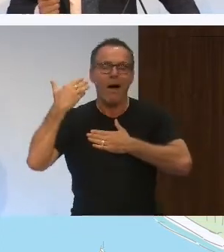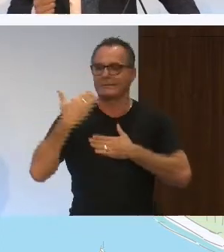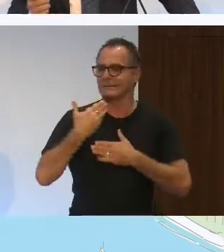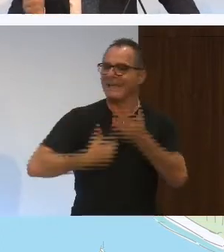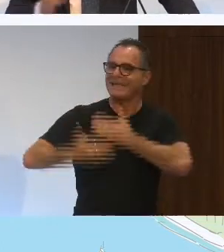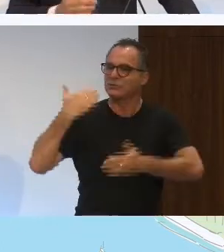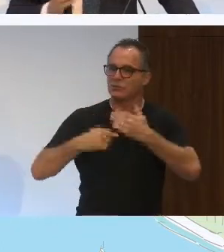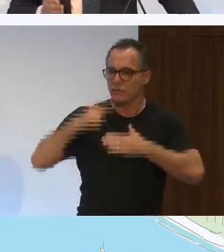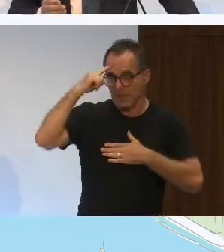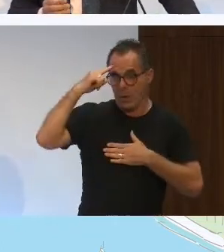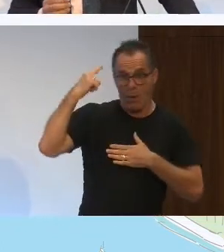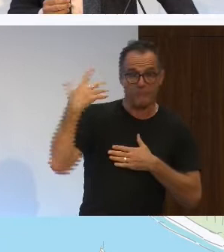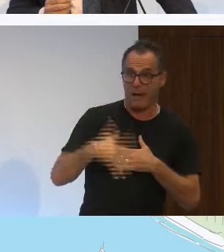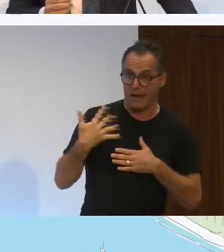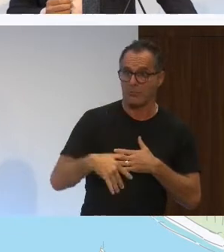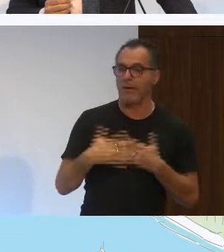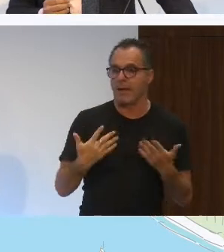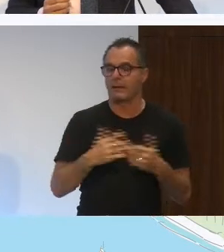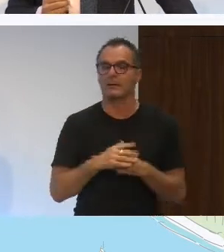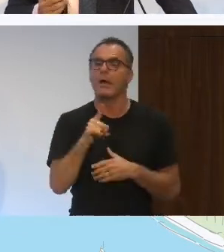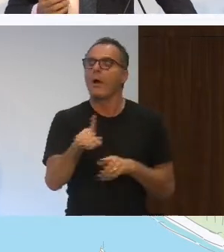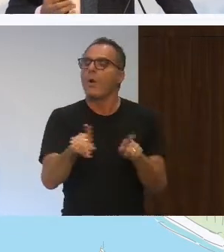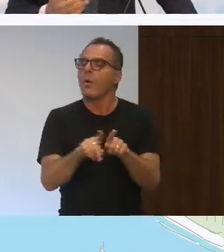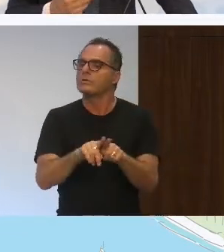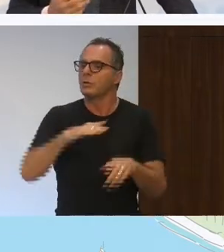migraine with or without aura and you need what we call the vestibular